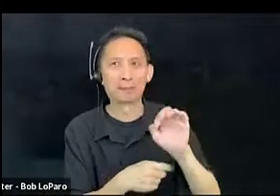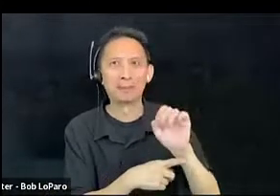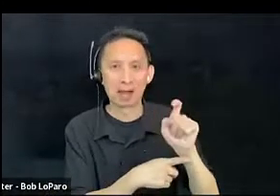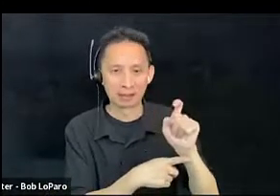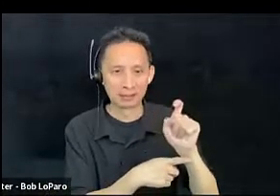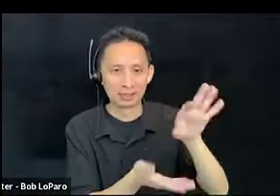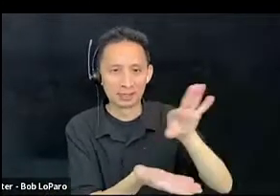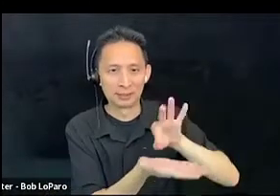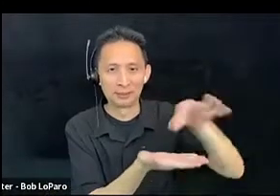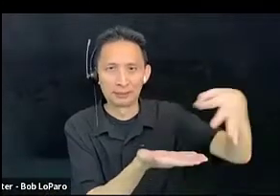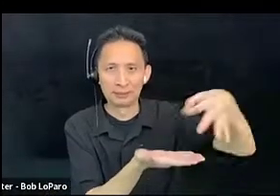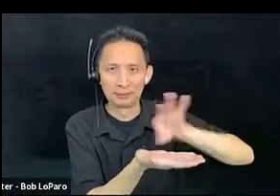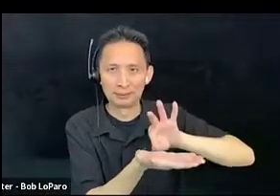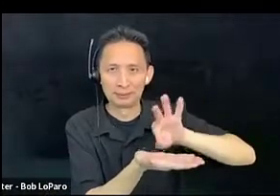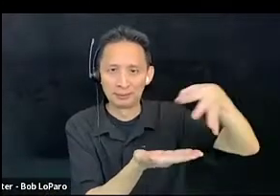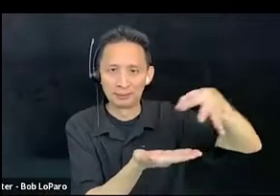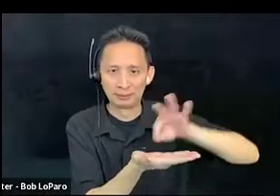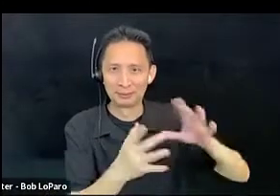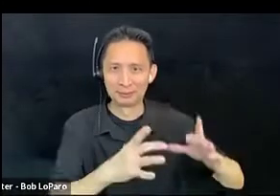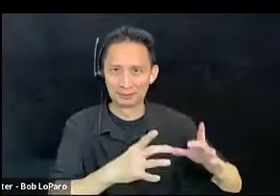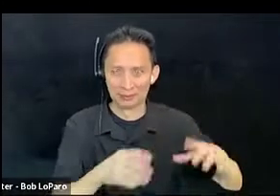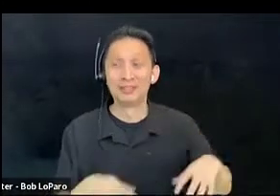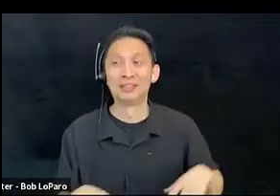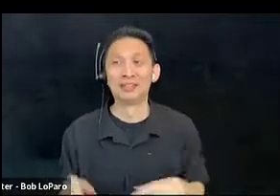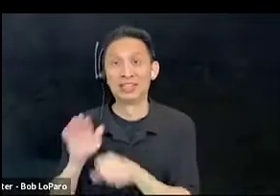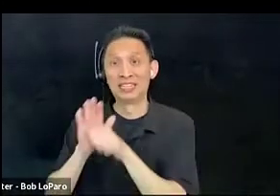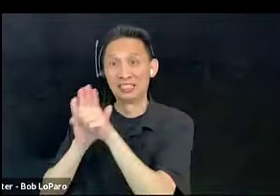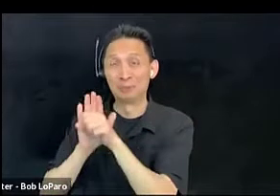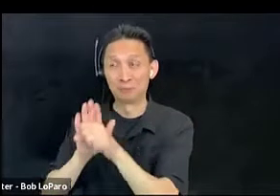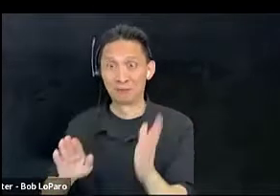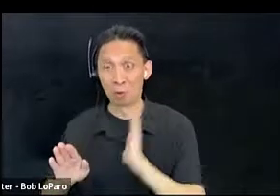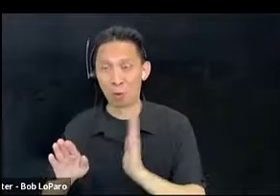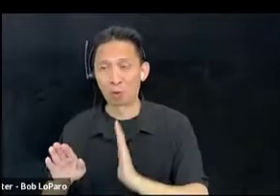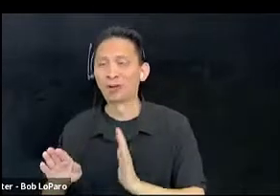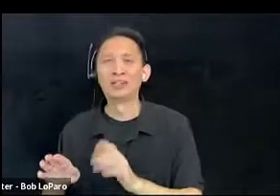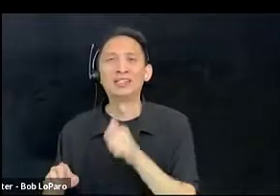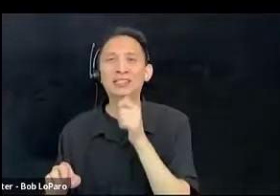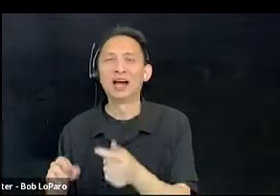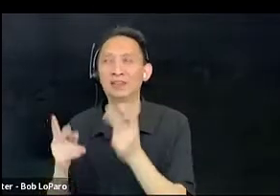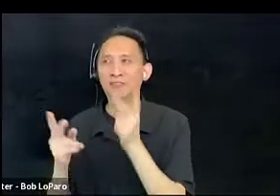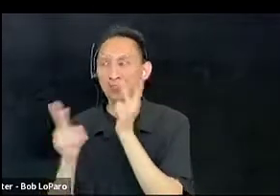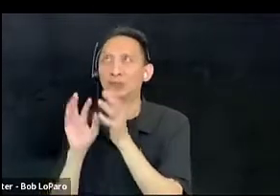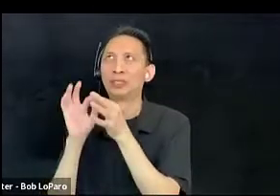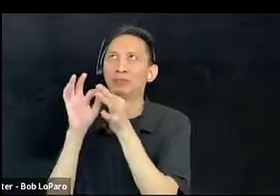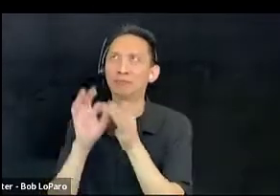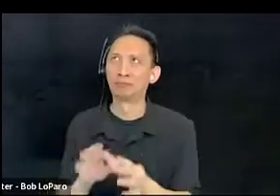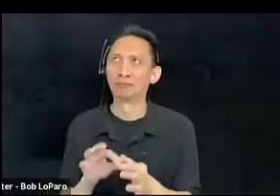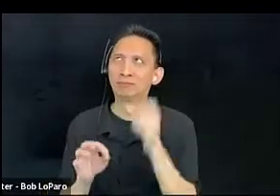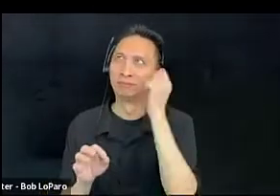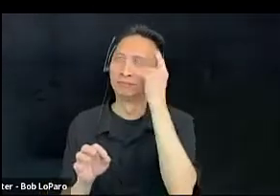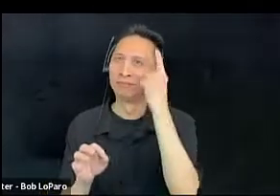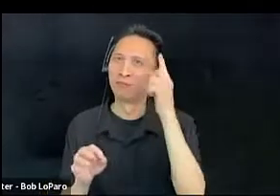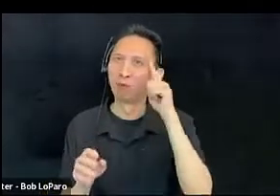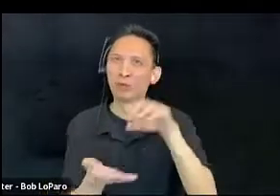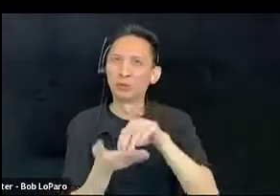because the symbol for light box that they had, it wasn't really visually connecting with her student. So she got from home Depot,